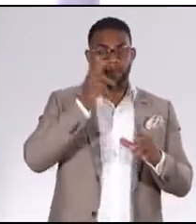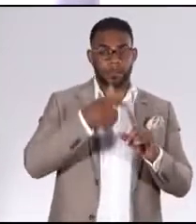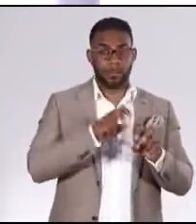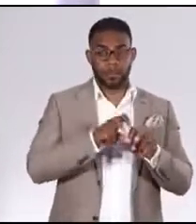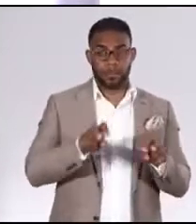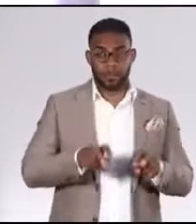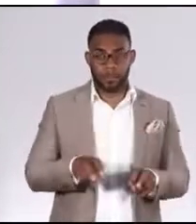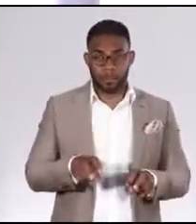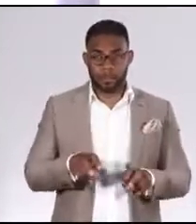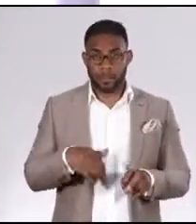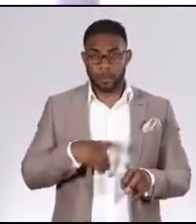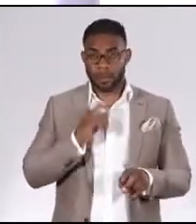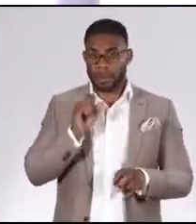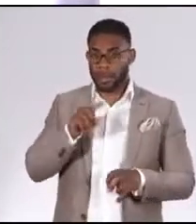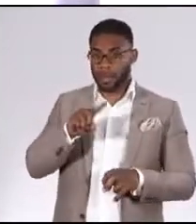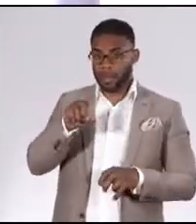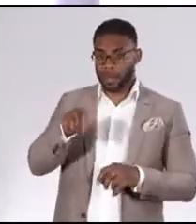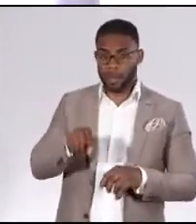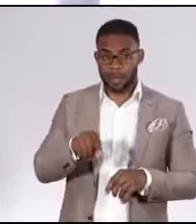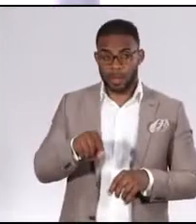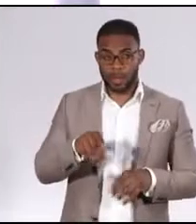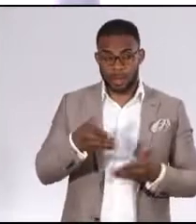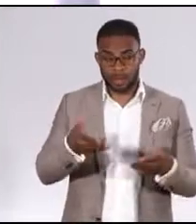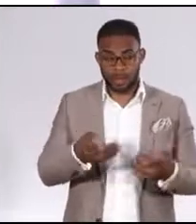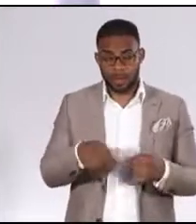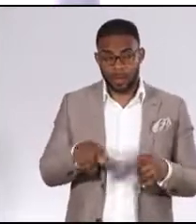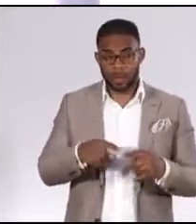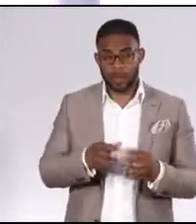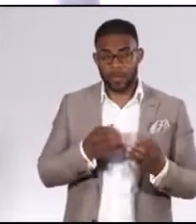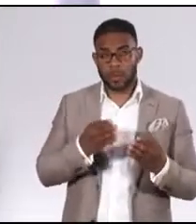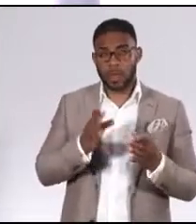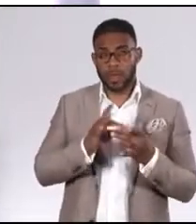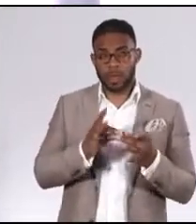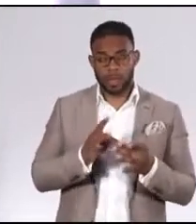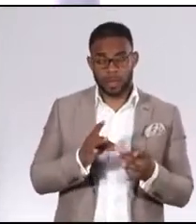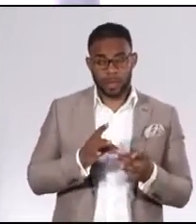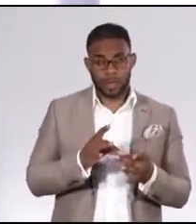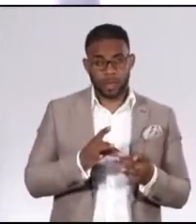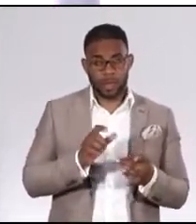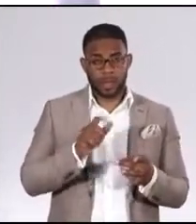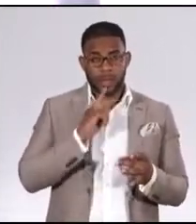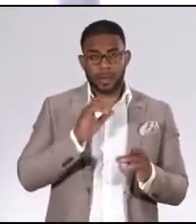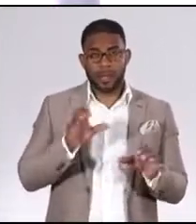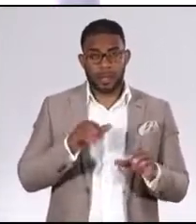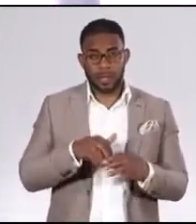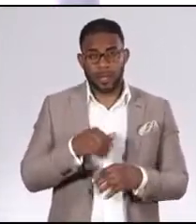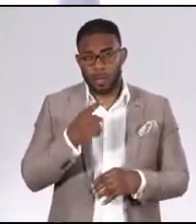I'll be asking questions and inviting you to provide comments. This could be done in one of two ways,